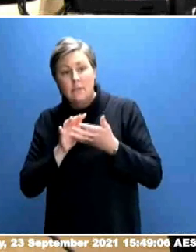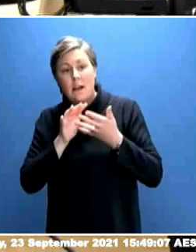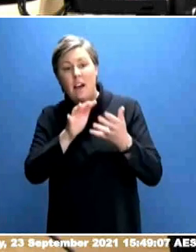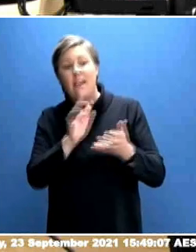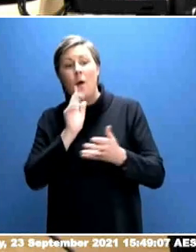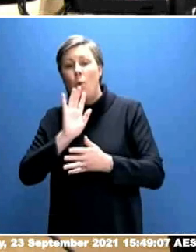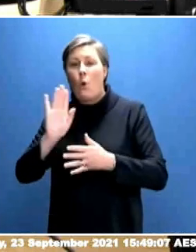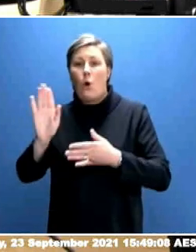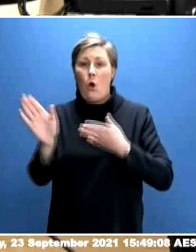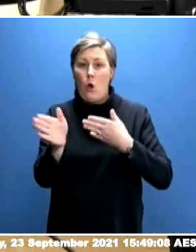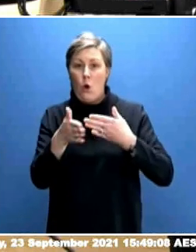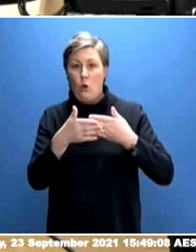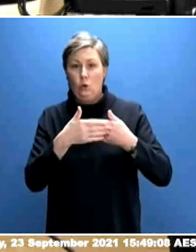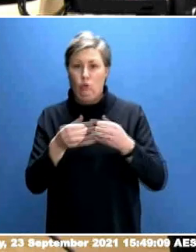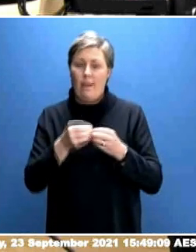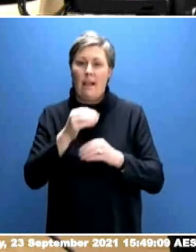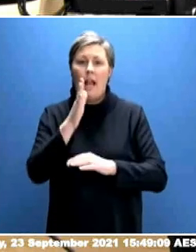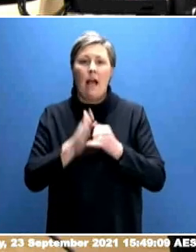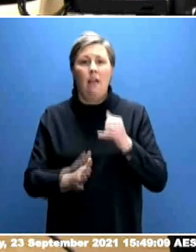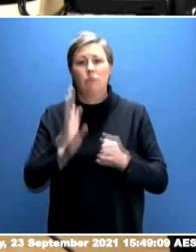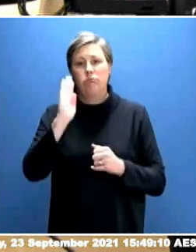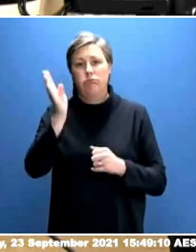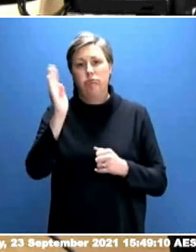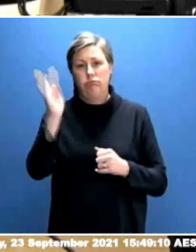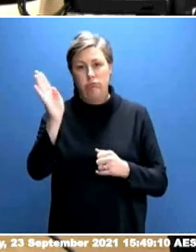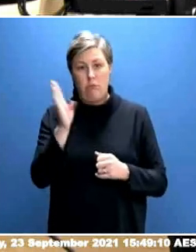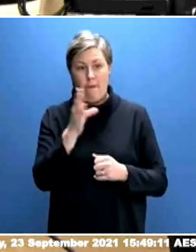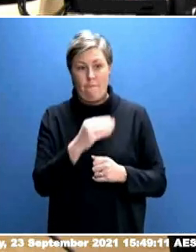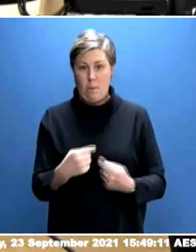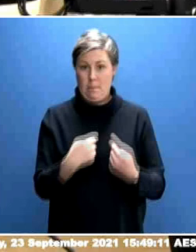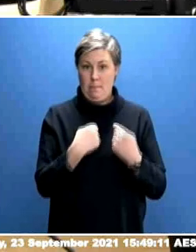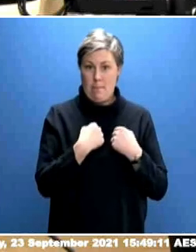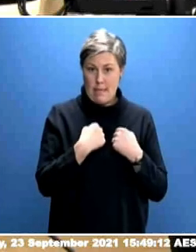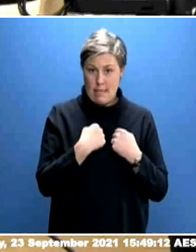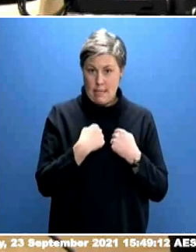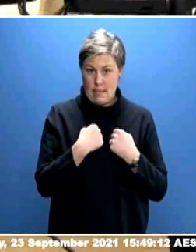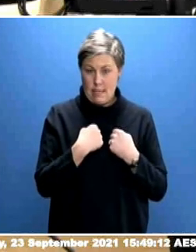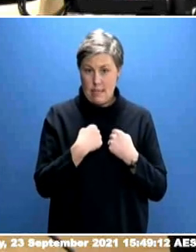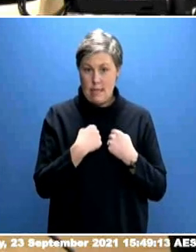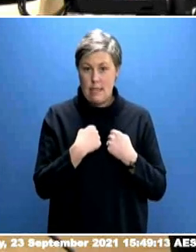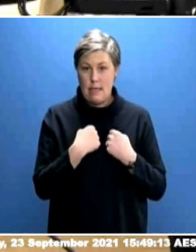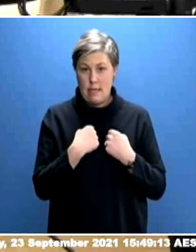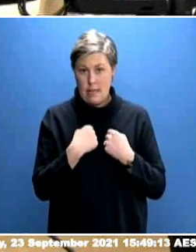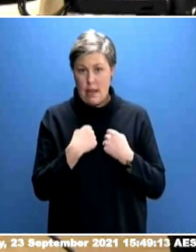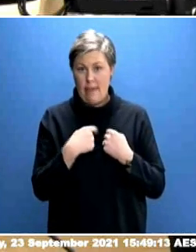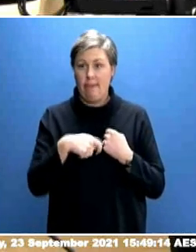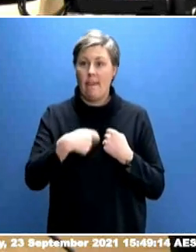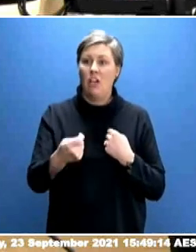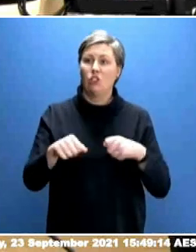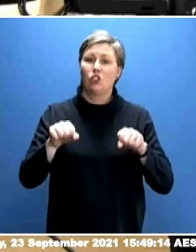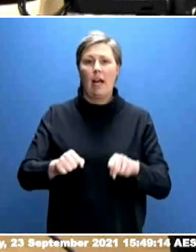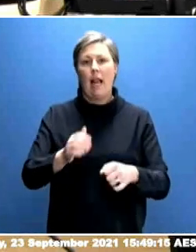with the address from myself as counsel assisting and then, Chair, a final closing